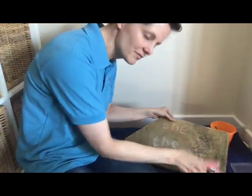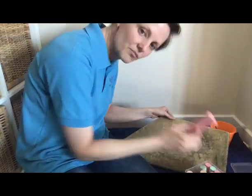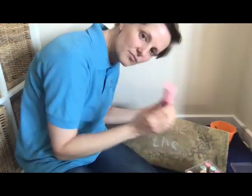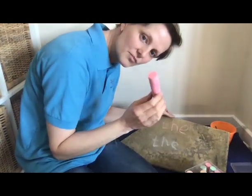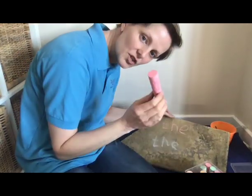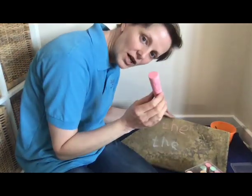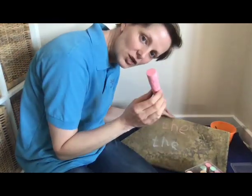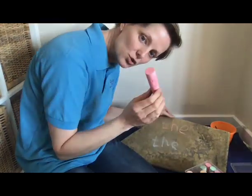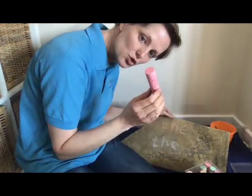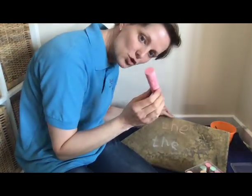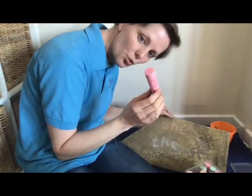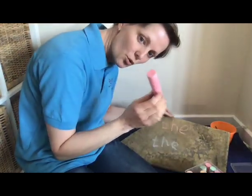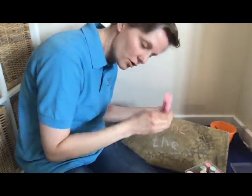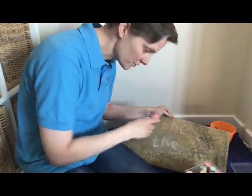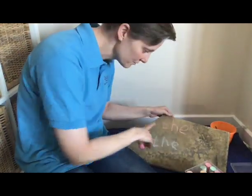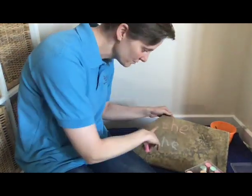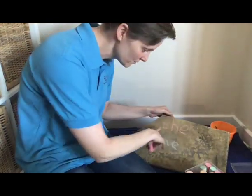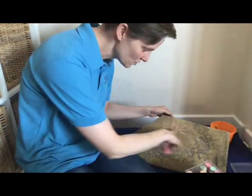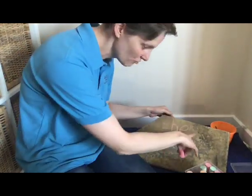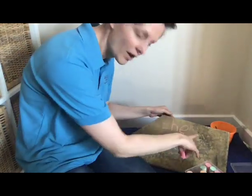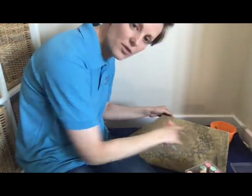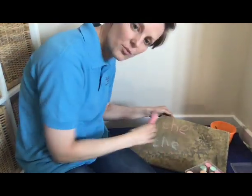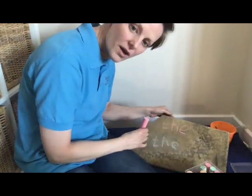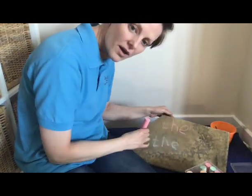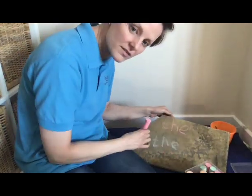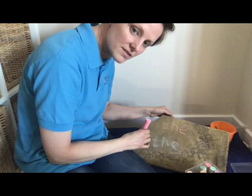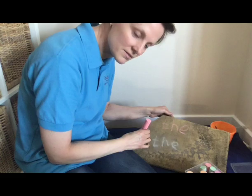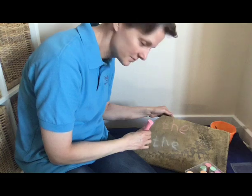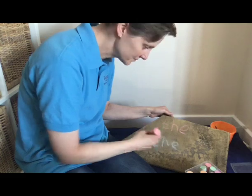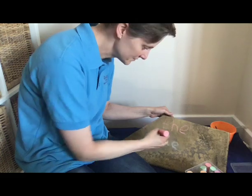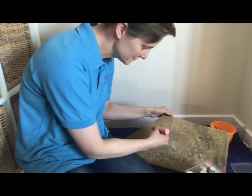You can use chalk to write the words.